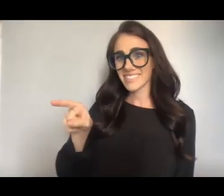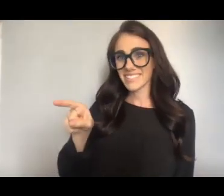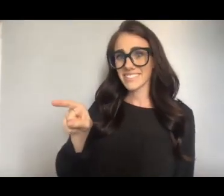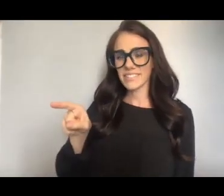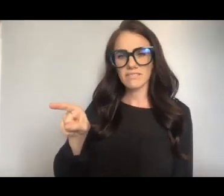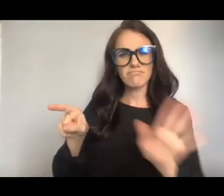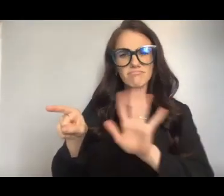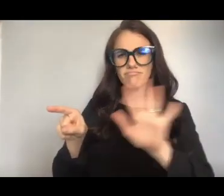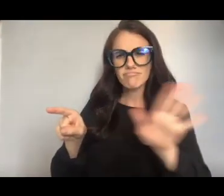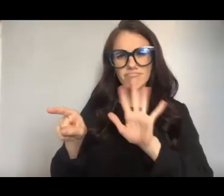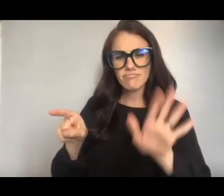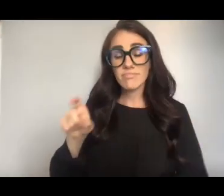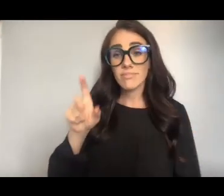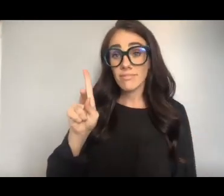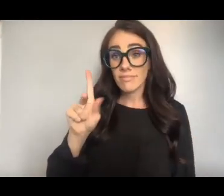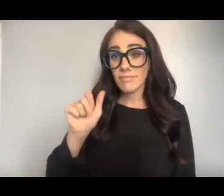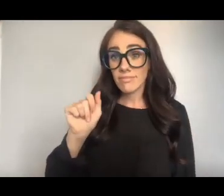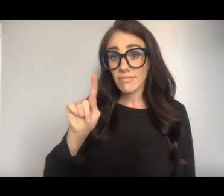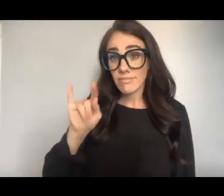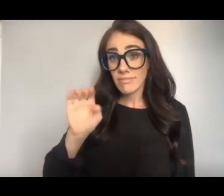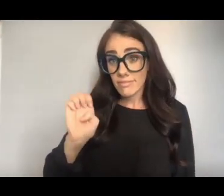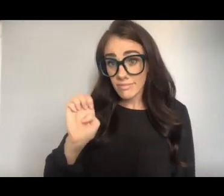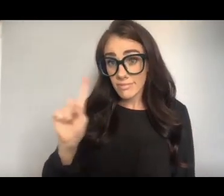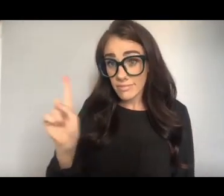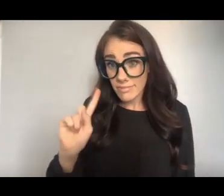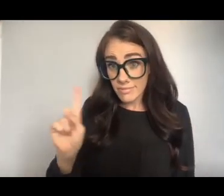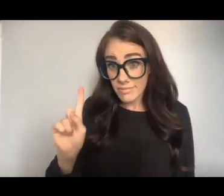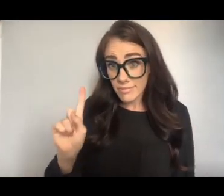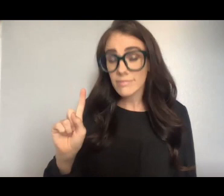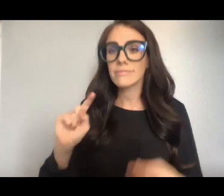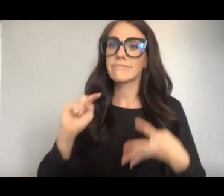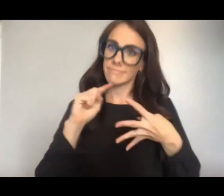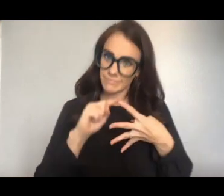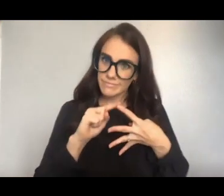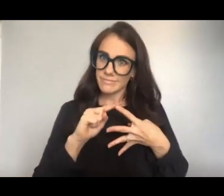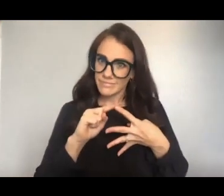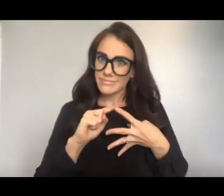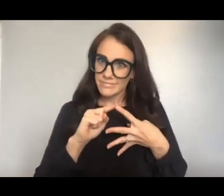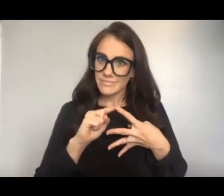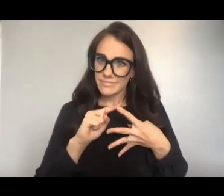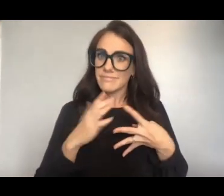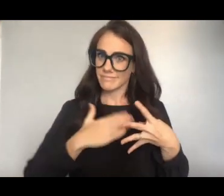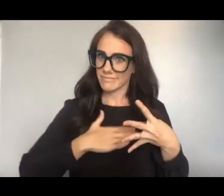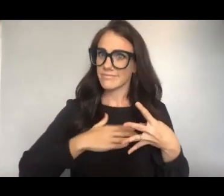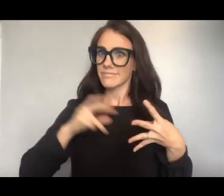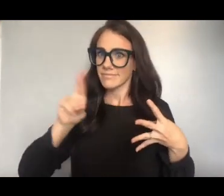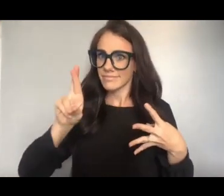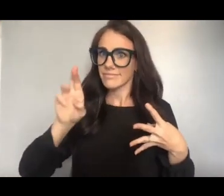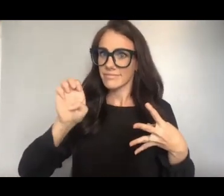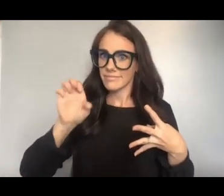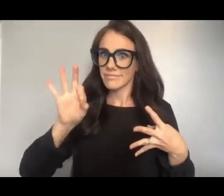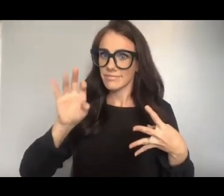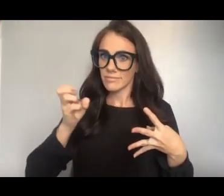and then point over here in my space. Katie's not over there Katie's right here now.